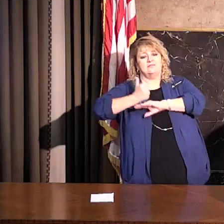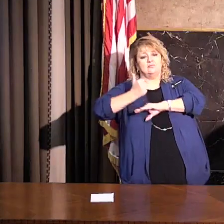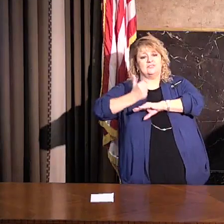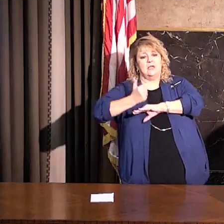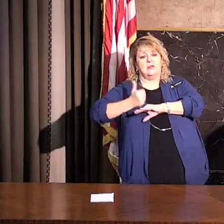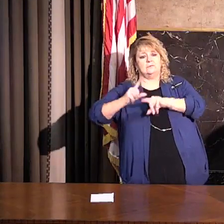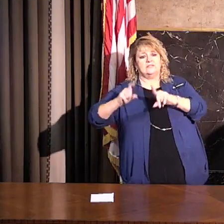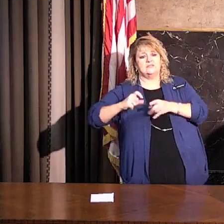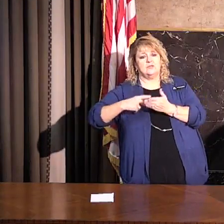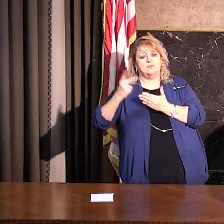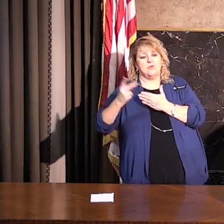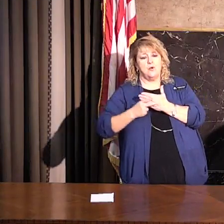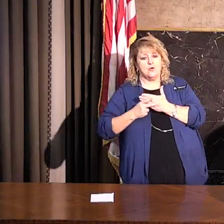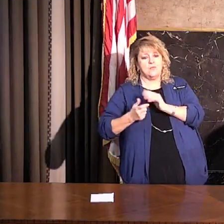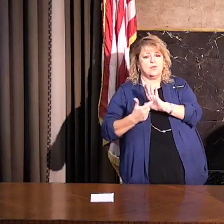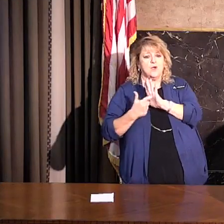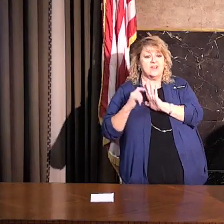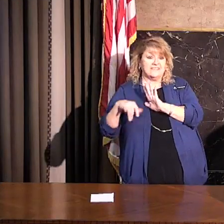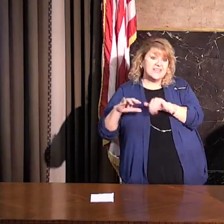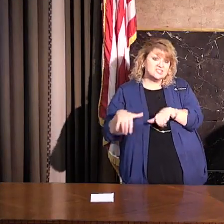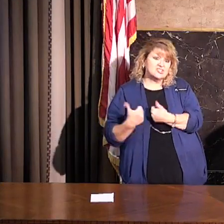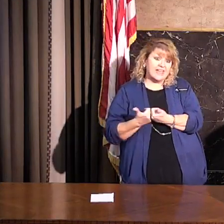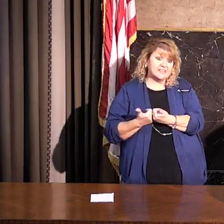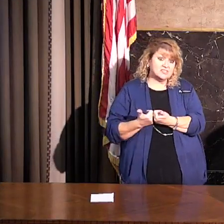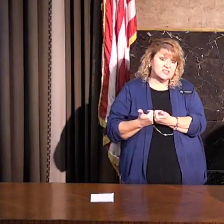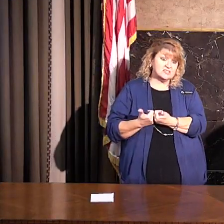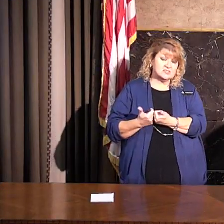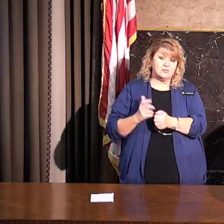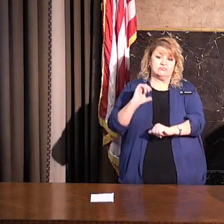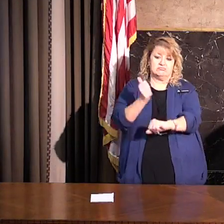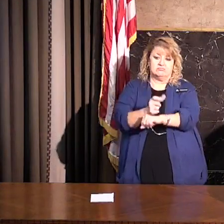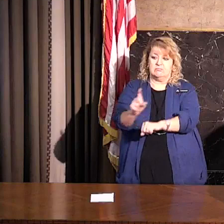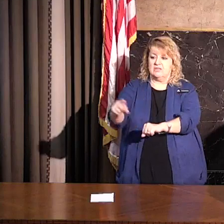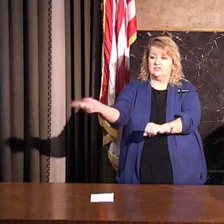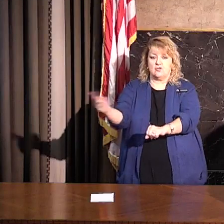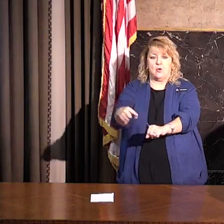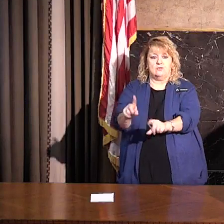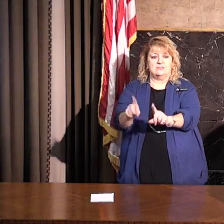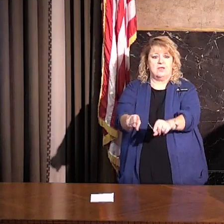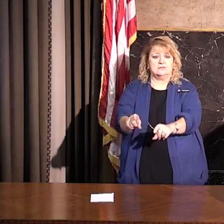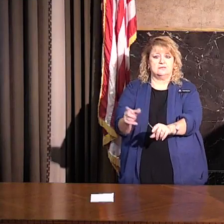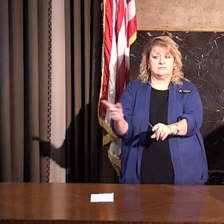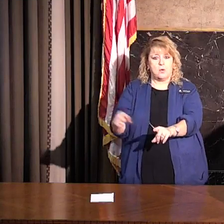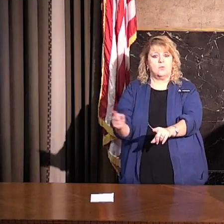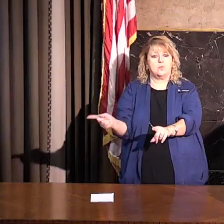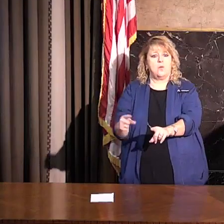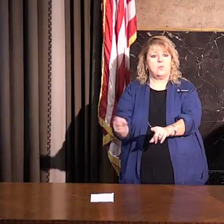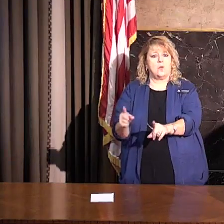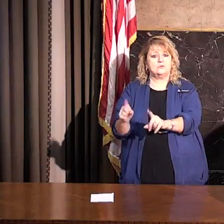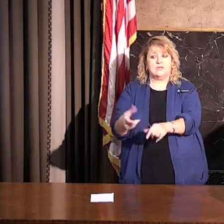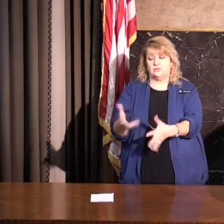that would be required uh is is very challenging and and one of the things that was discussed